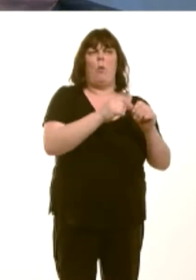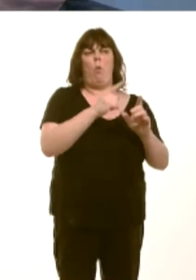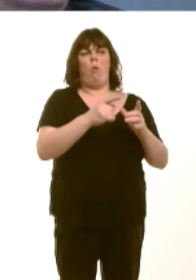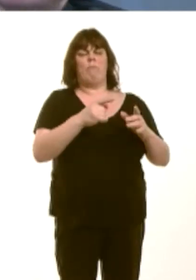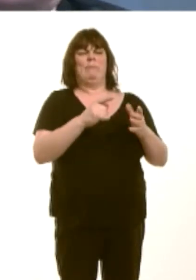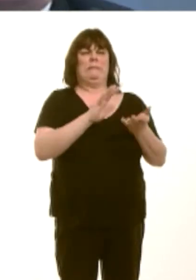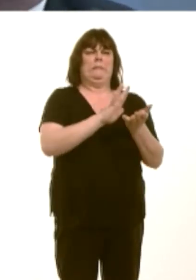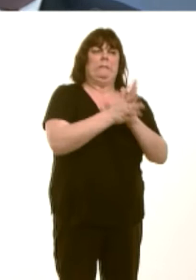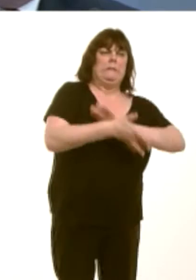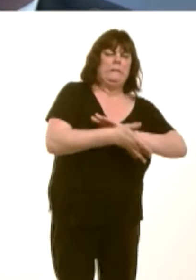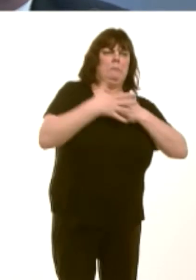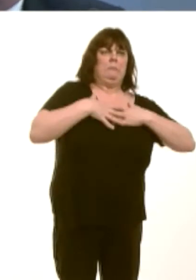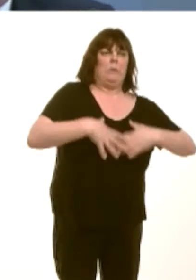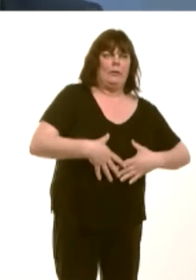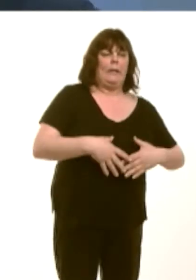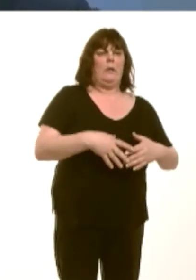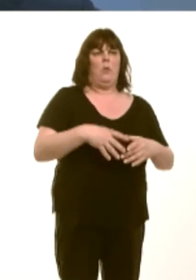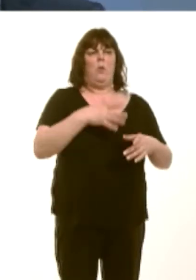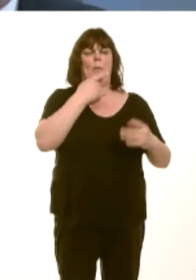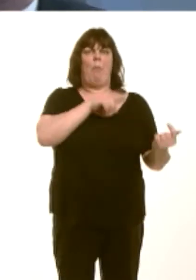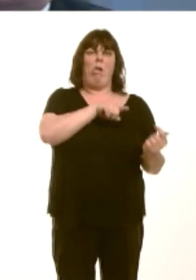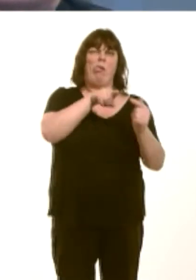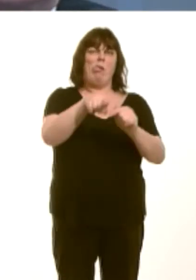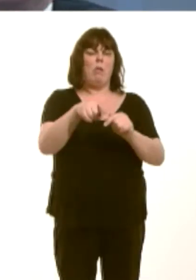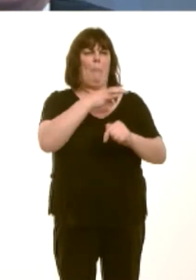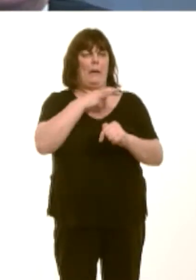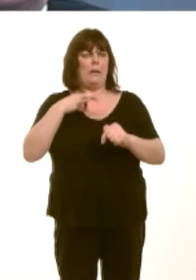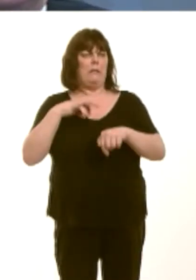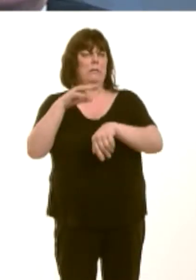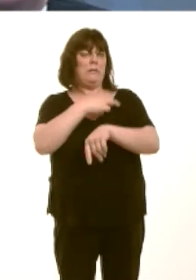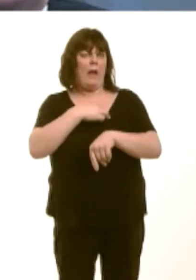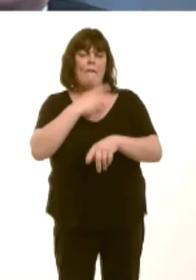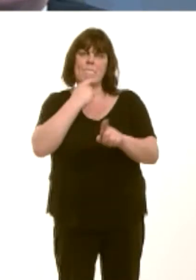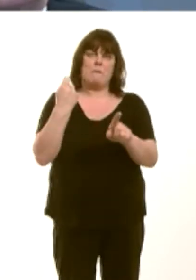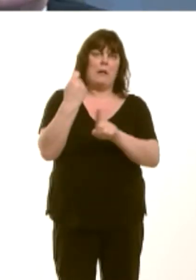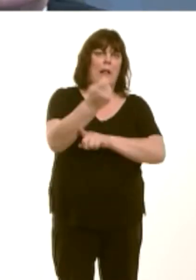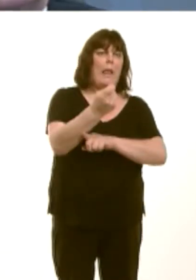have led toóallegations against medical staff, and, in particular, claims against health boards.